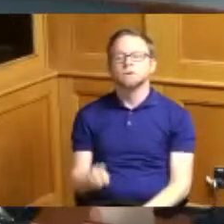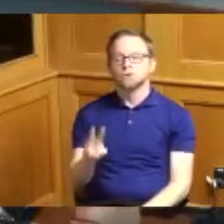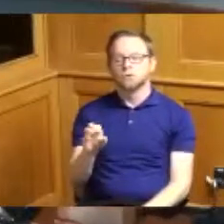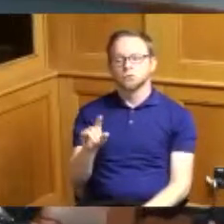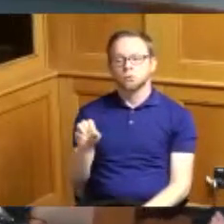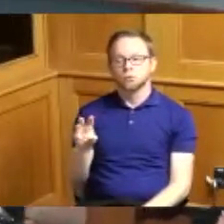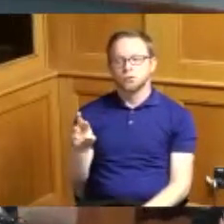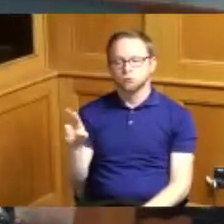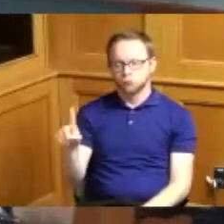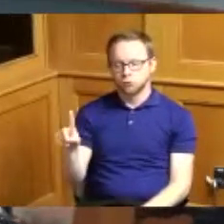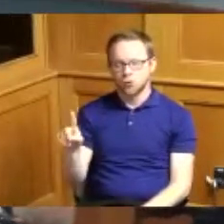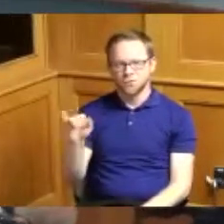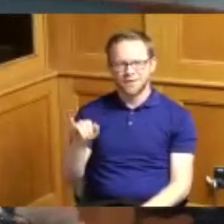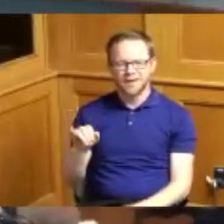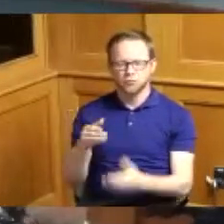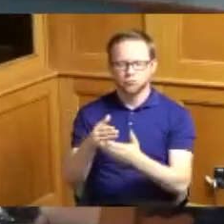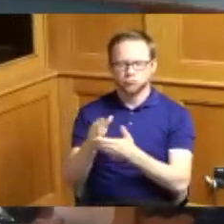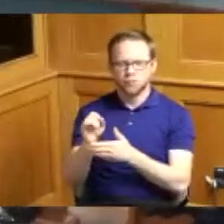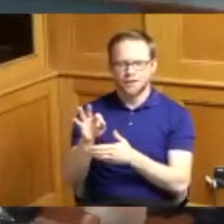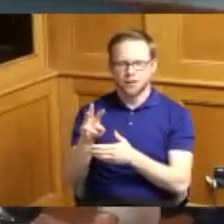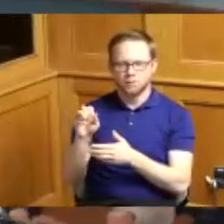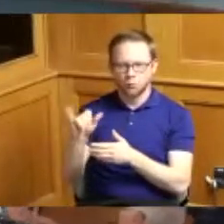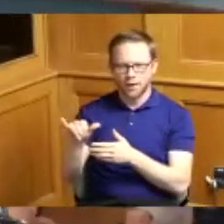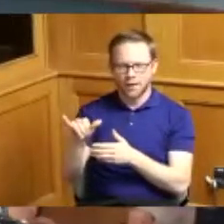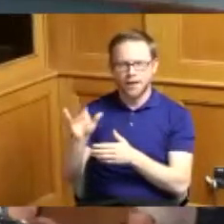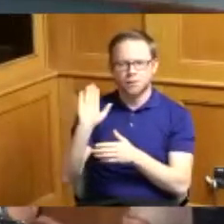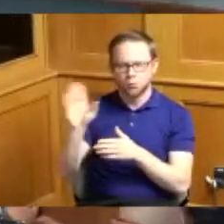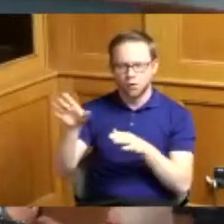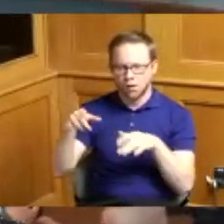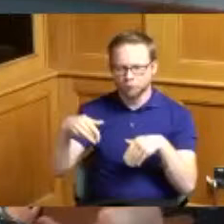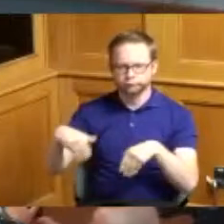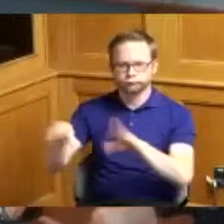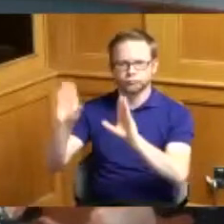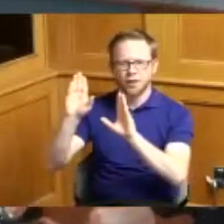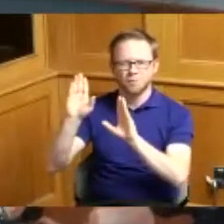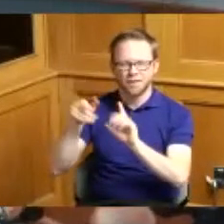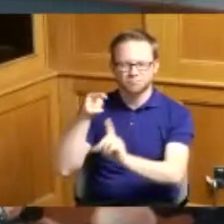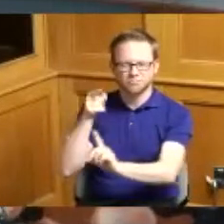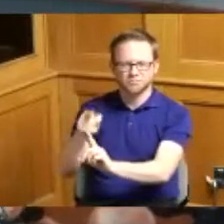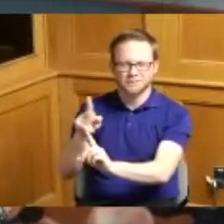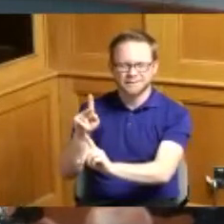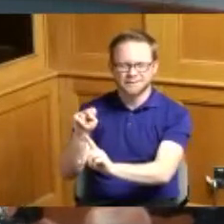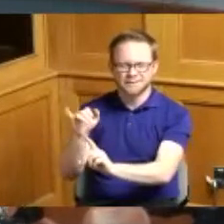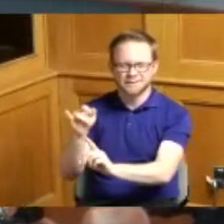on behalf of the knights of the golden trail section 13 township four and entire range two